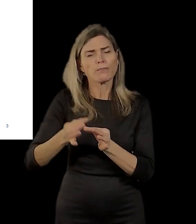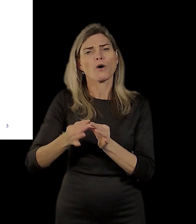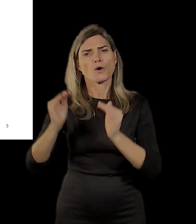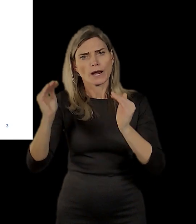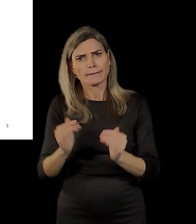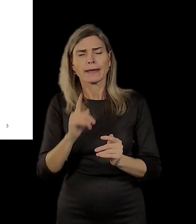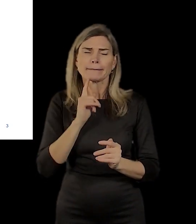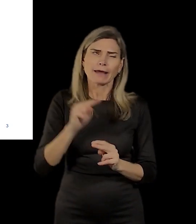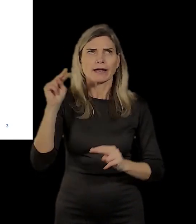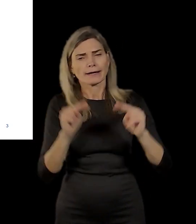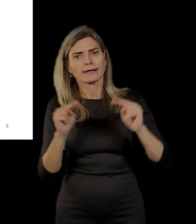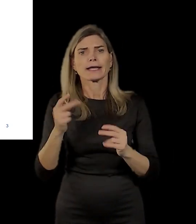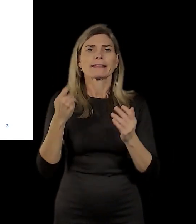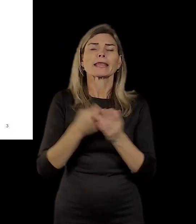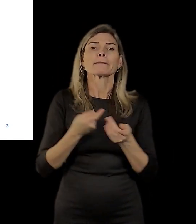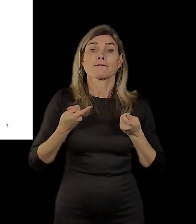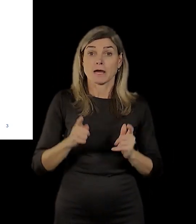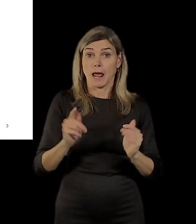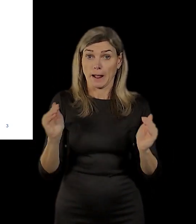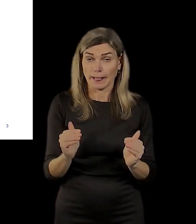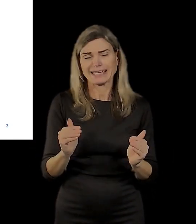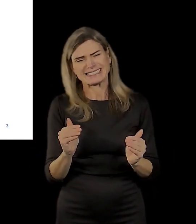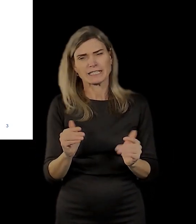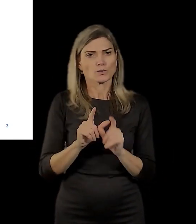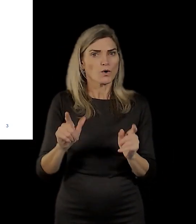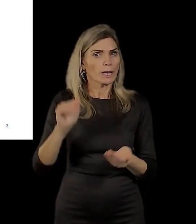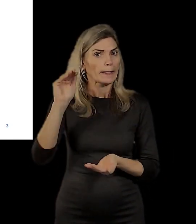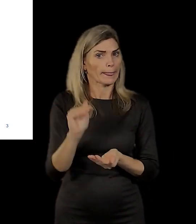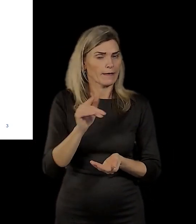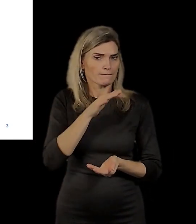And as for grey water, for example, this will be the fourth project